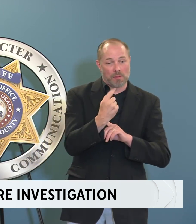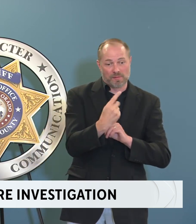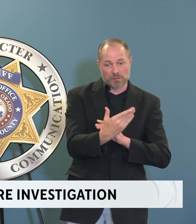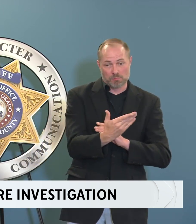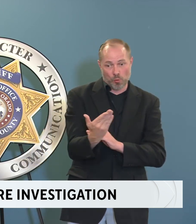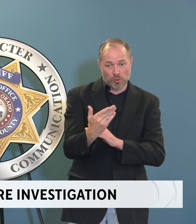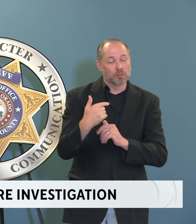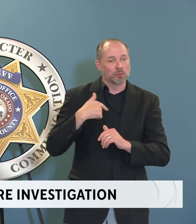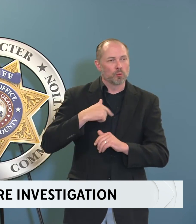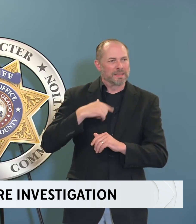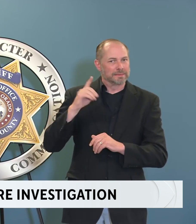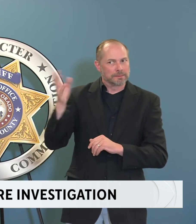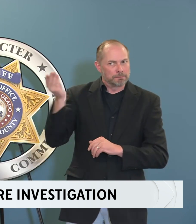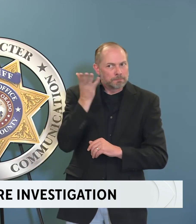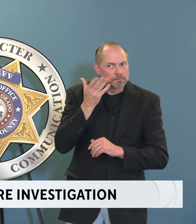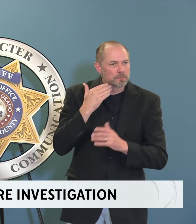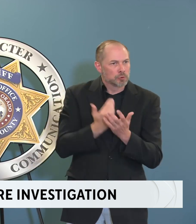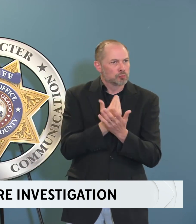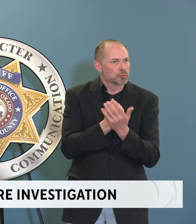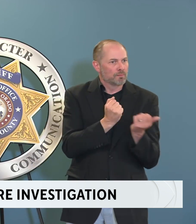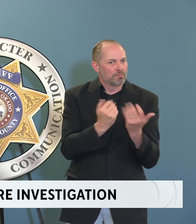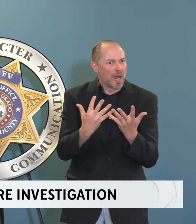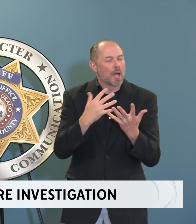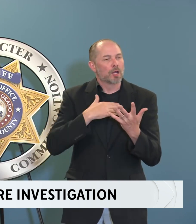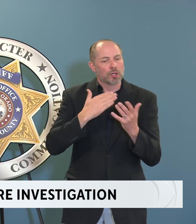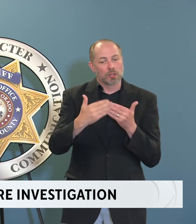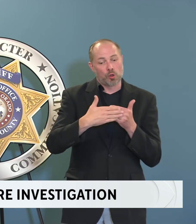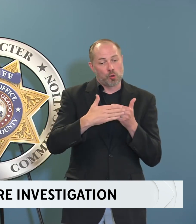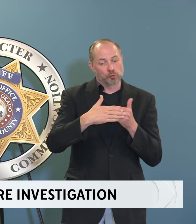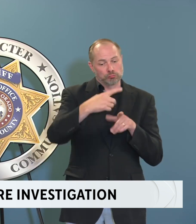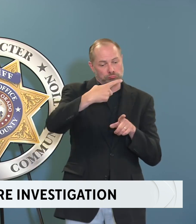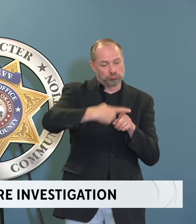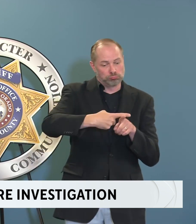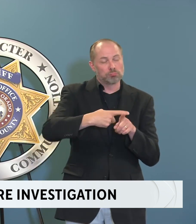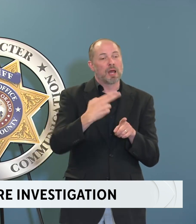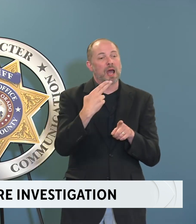UNINCORPORATED BOULDER COUNTY. AS THE WINDS BEGAN TO PICK UP